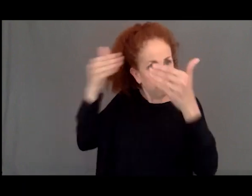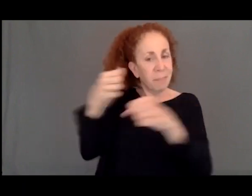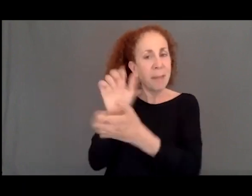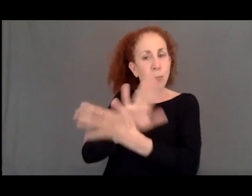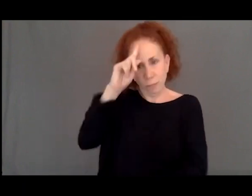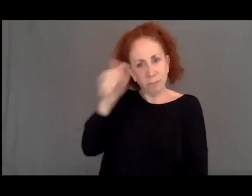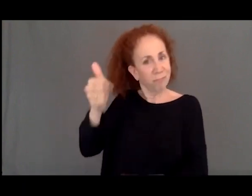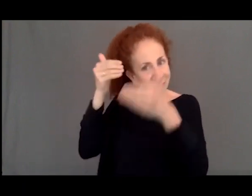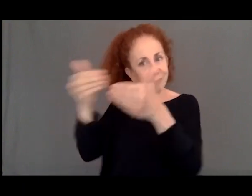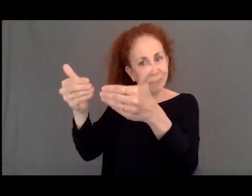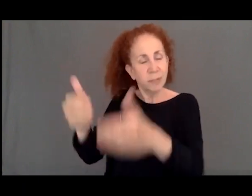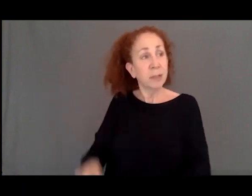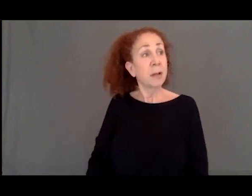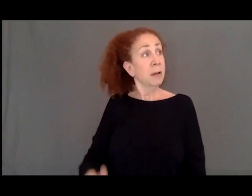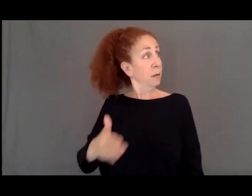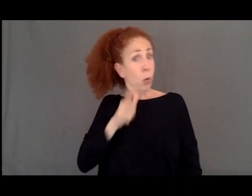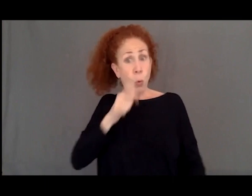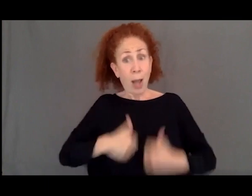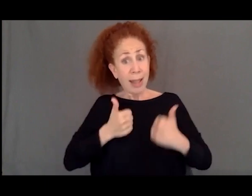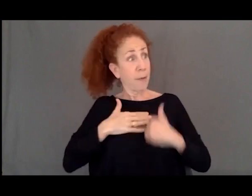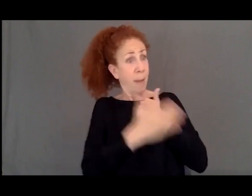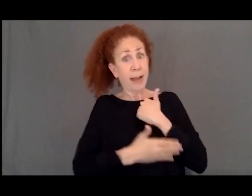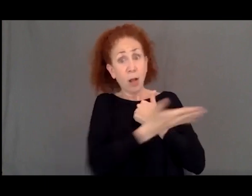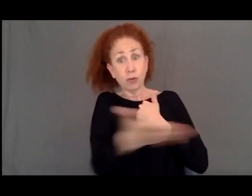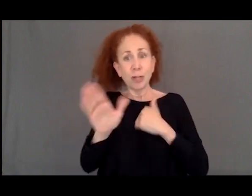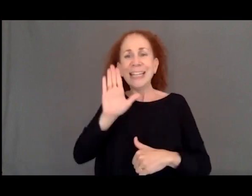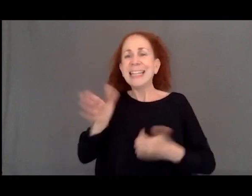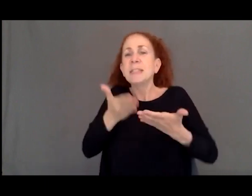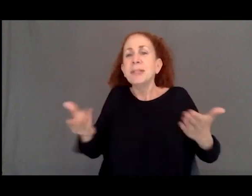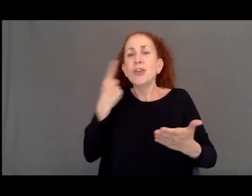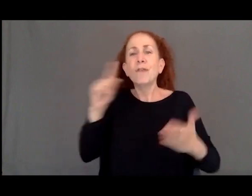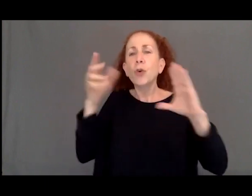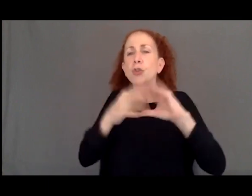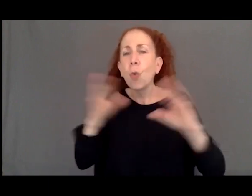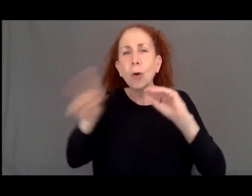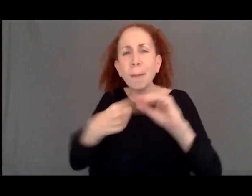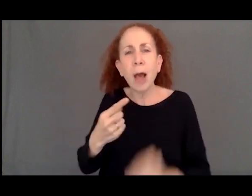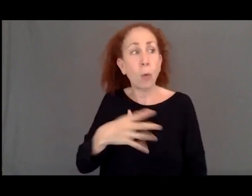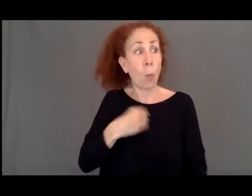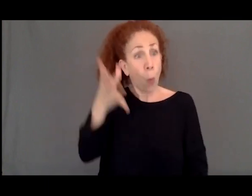as he intended, with my countrymen serving merely as raw material for an epic about white men